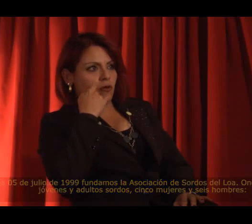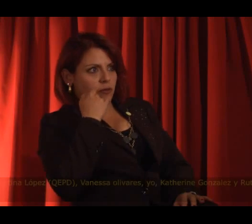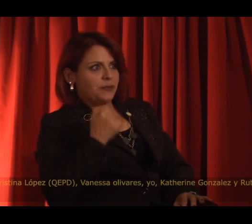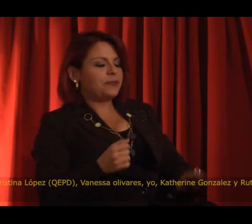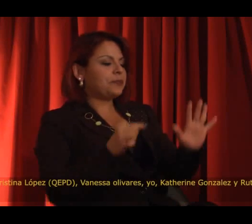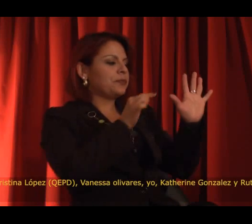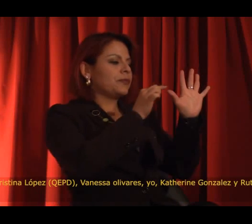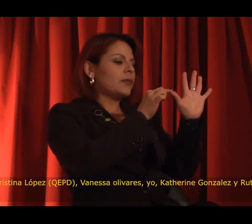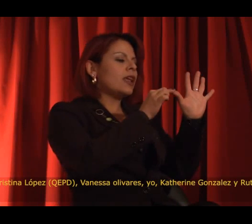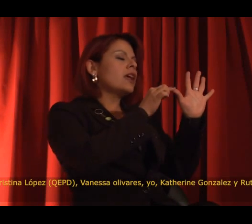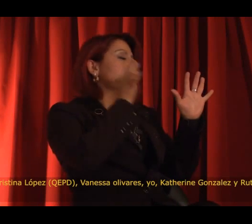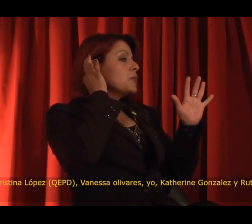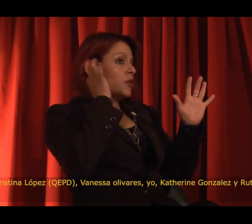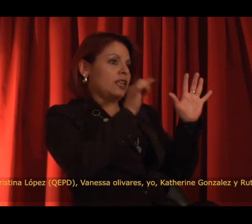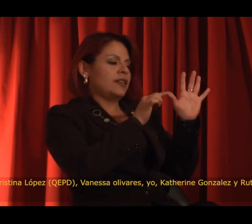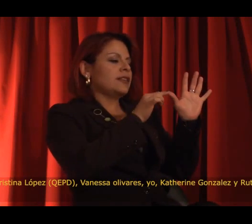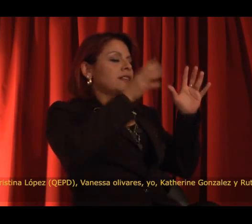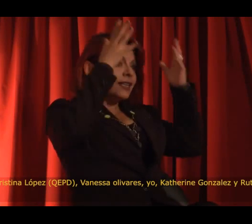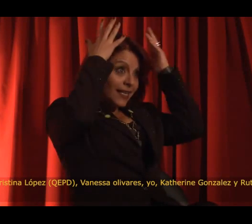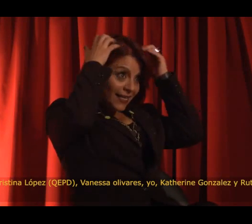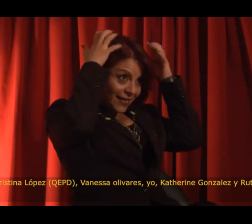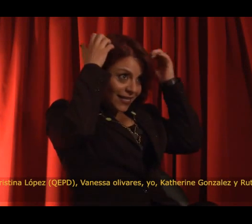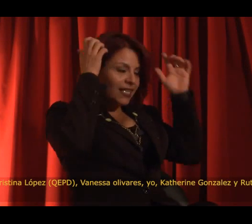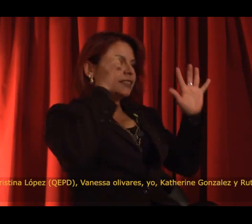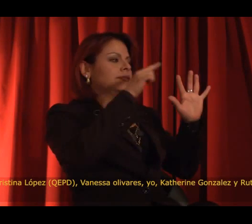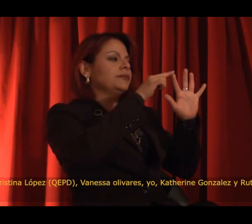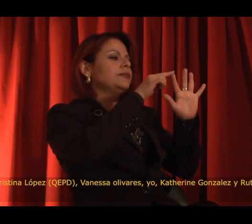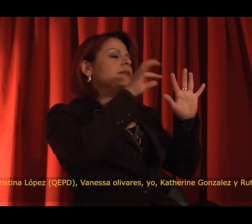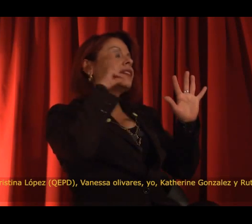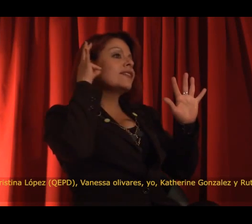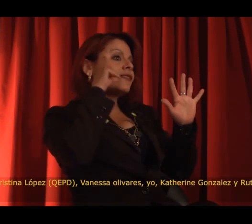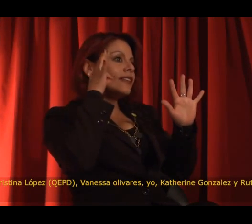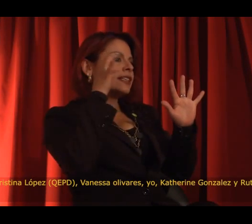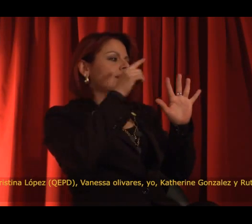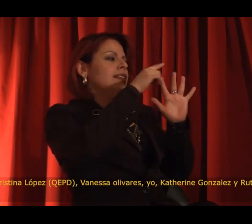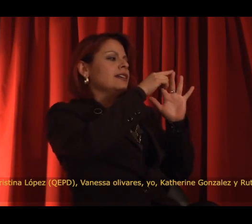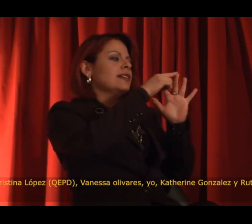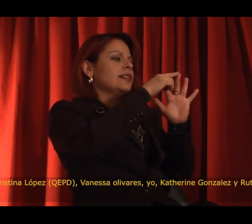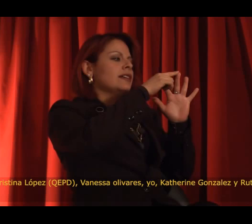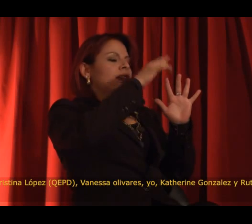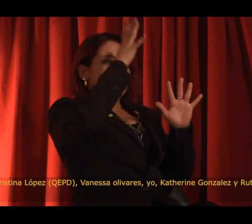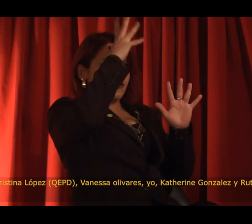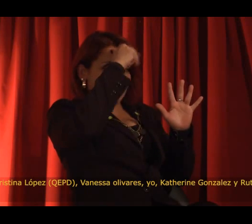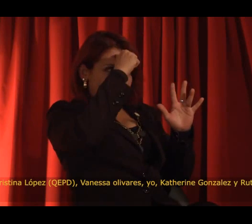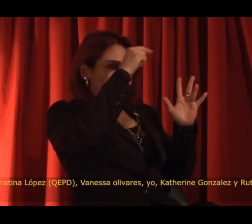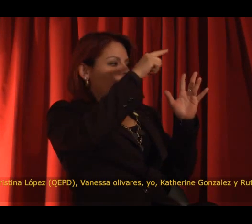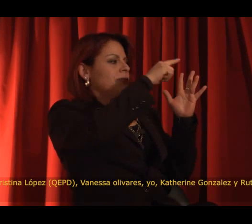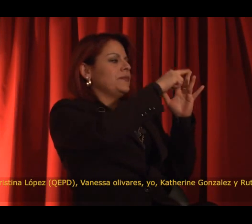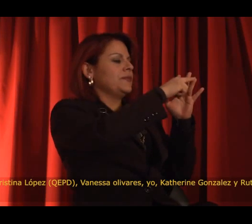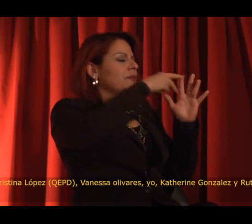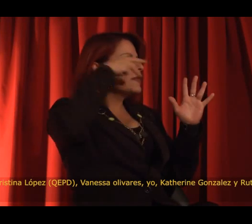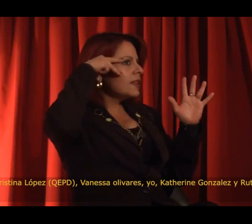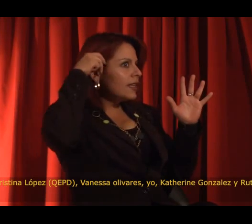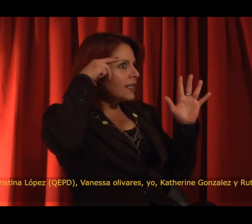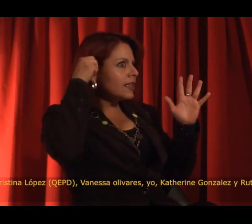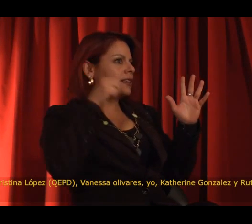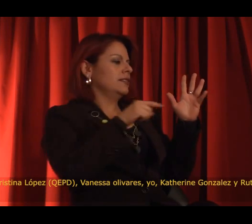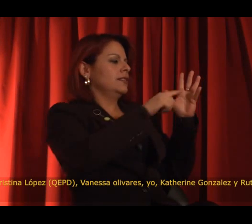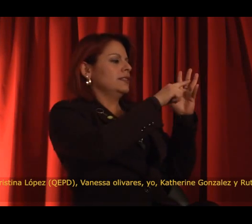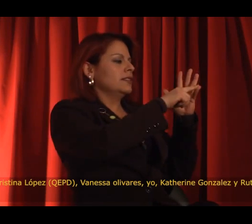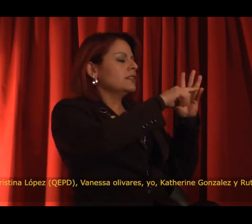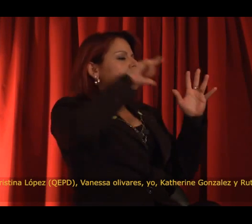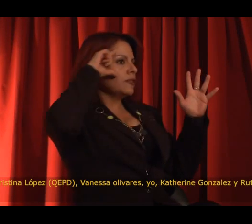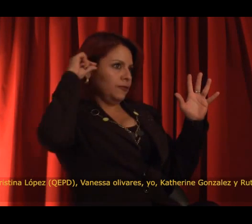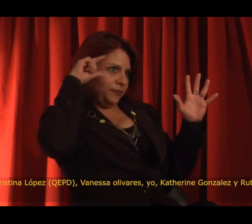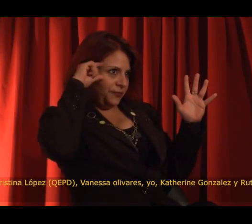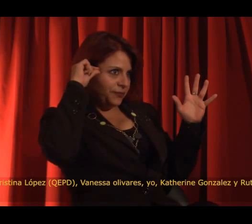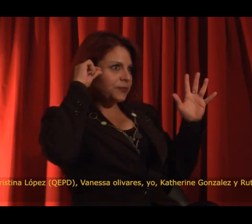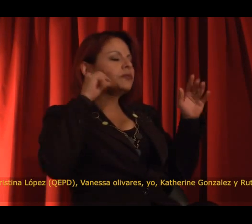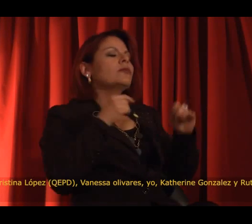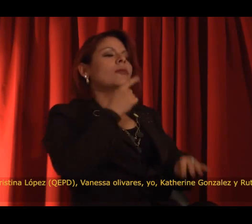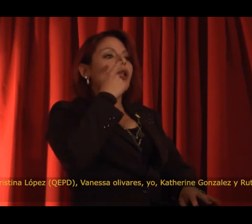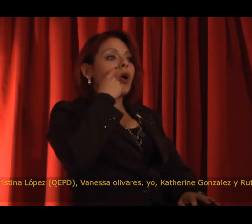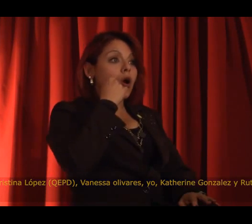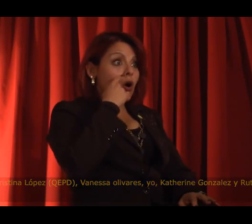The five women were Cristina López, Vanessa Olivares, me, Katherine González and Ruth Astudillo.